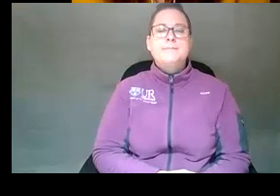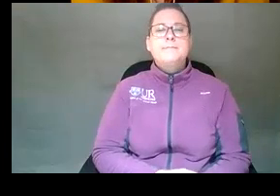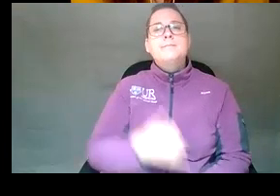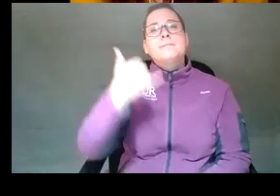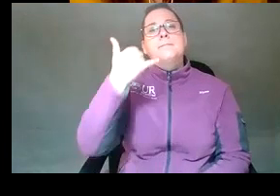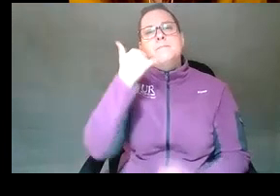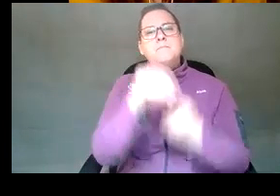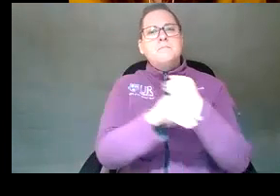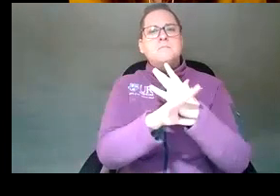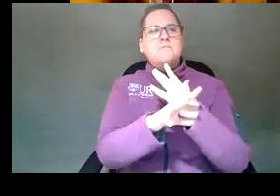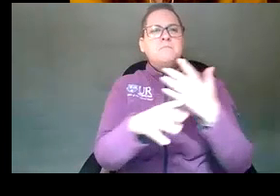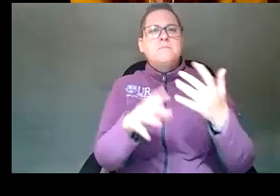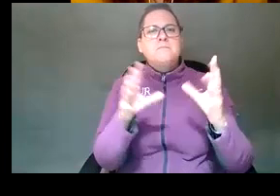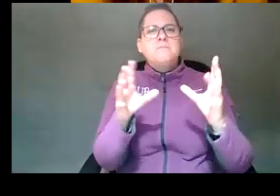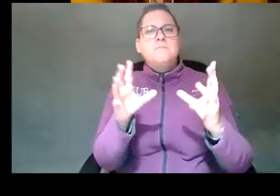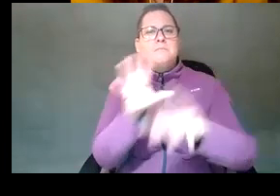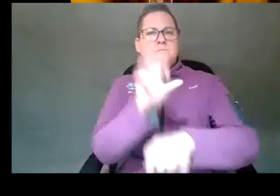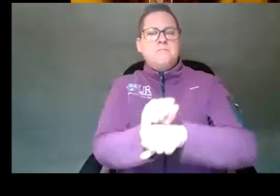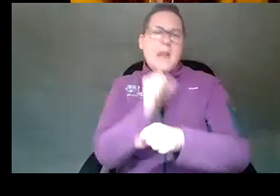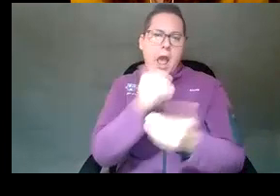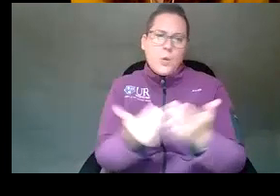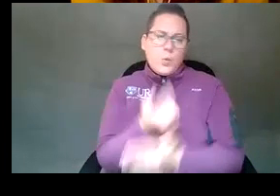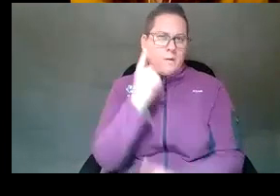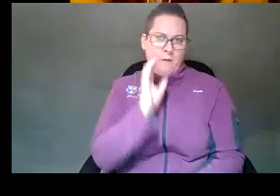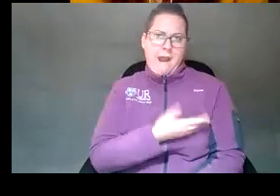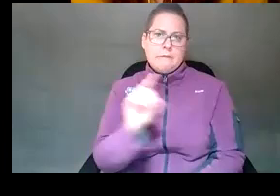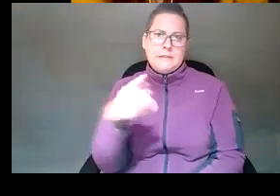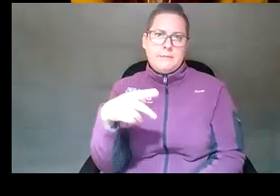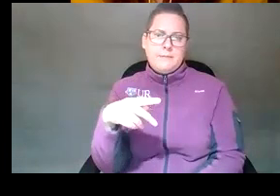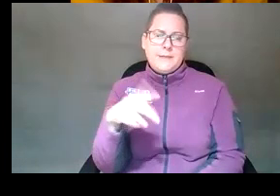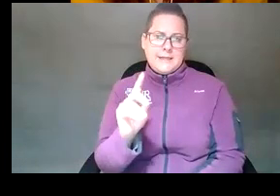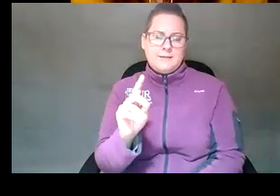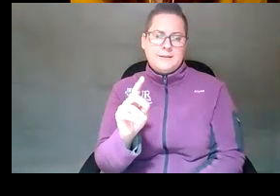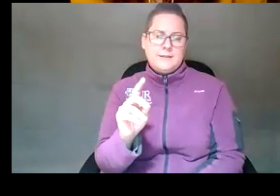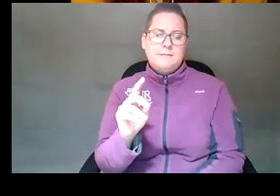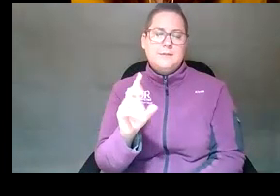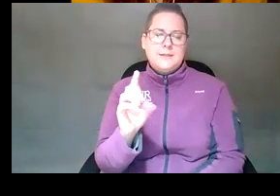new to dbp it definitely increased in volume and who we were seeing via telehealth during